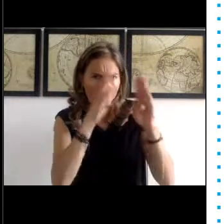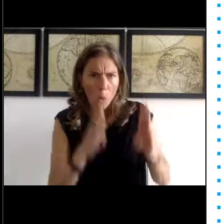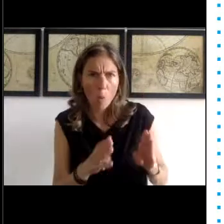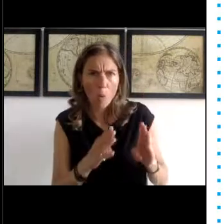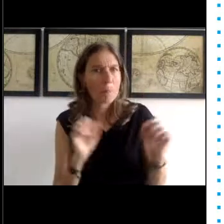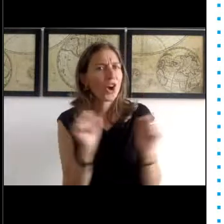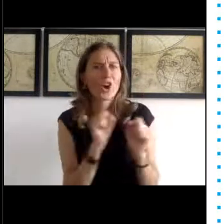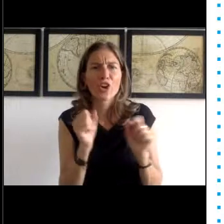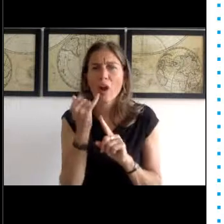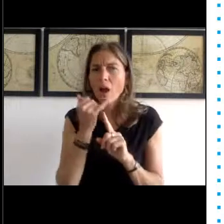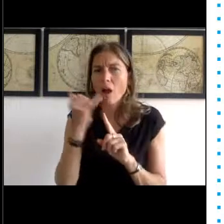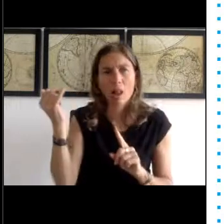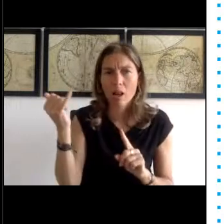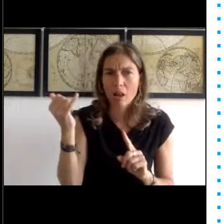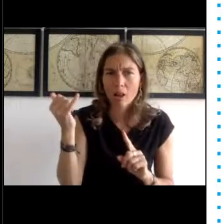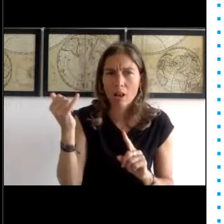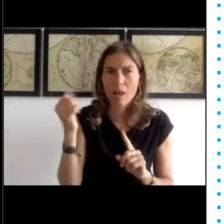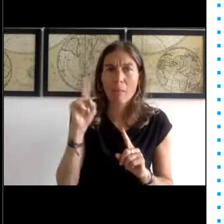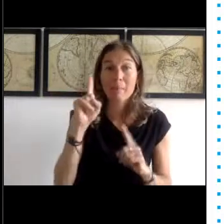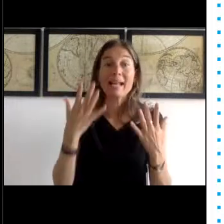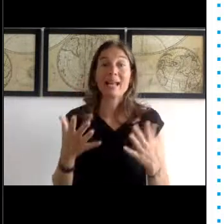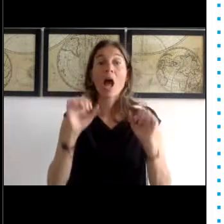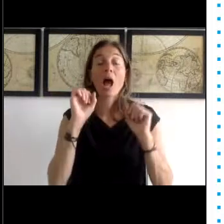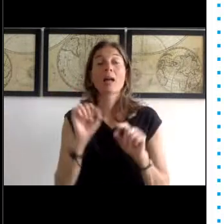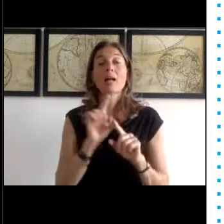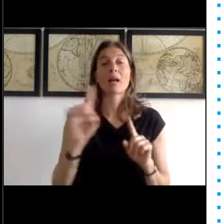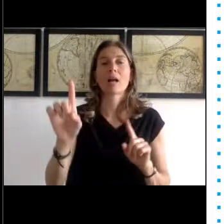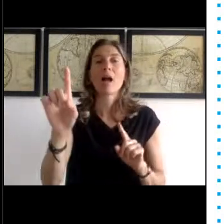I think it is very important to step up and ask for it